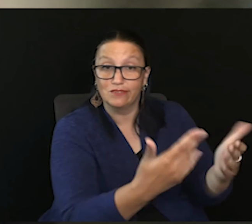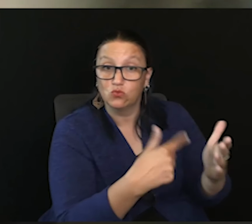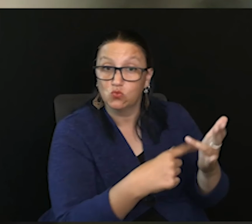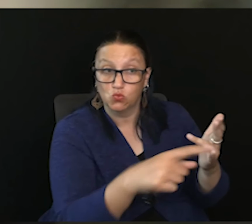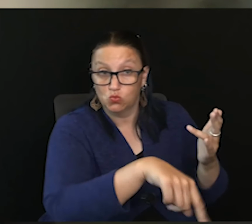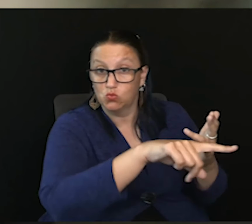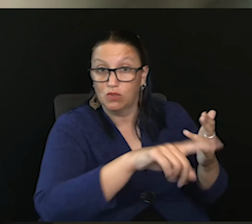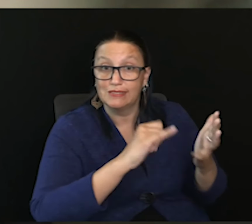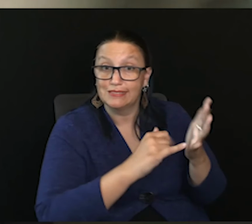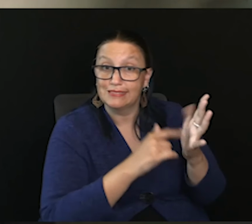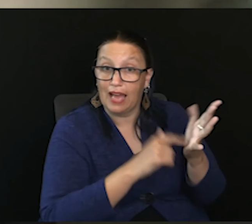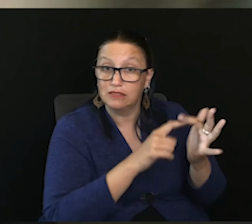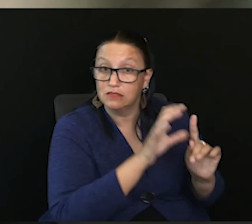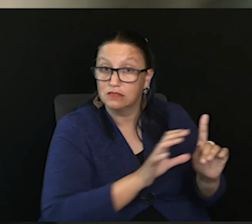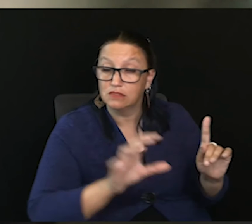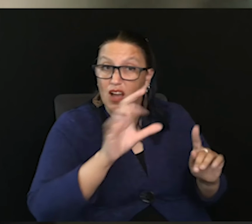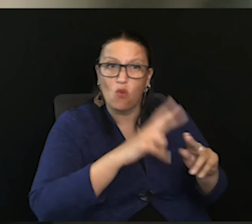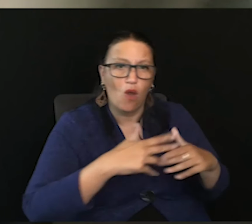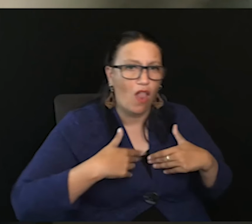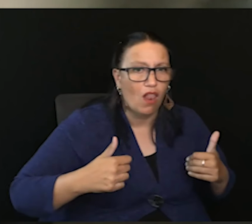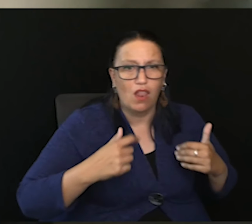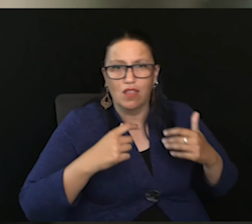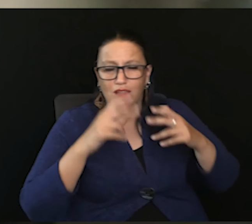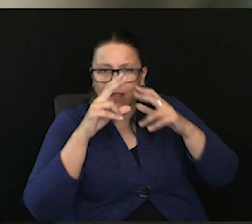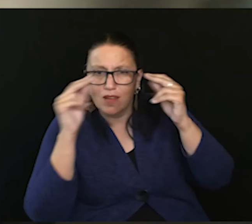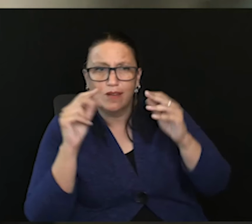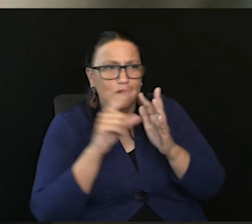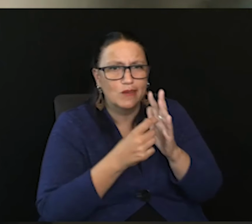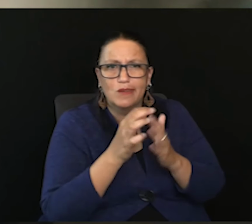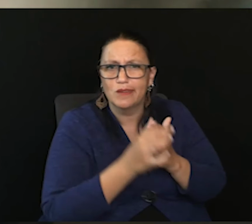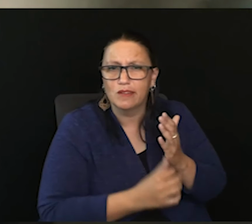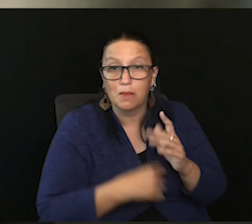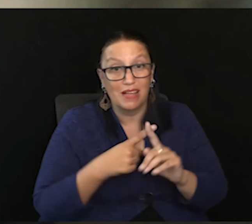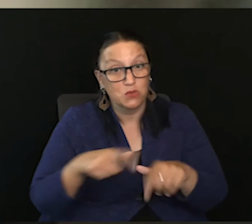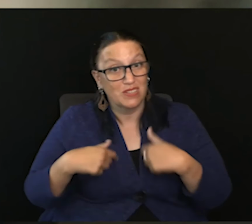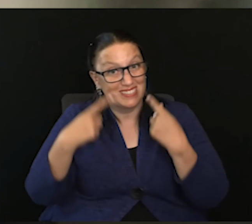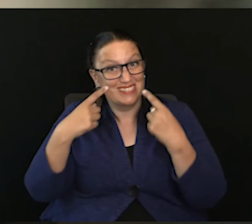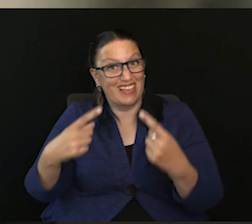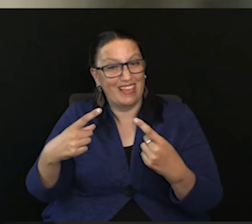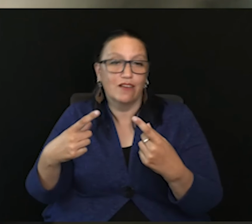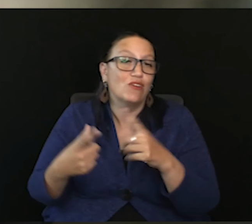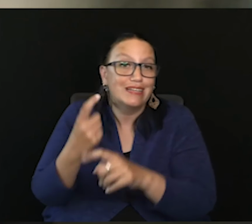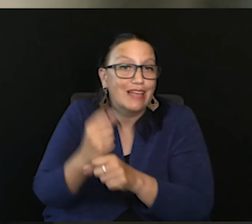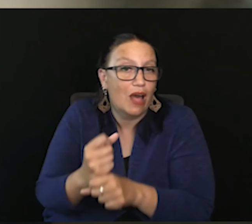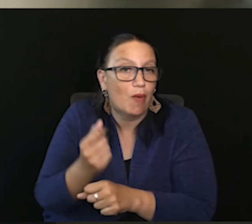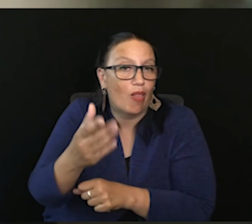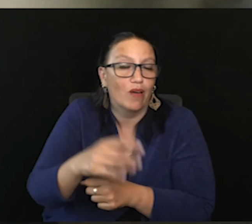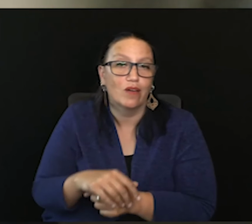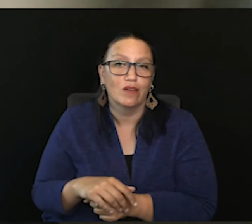and we are seeing, in particular, improvements through the state system. But just a local example.